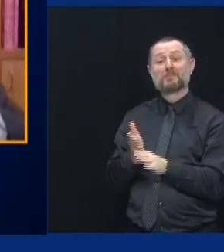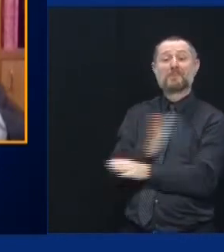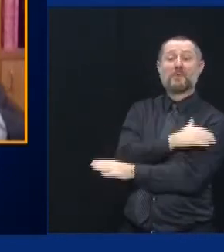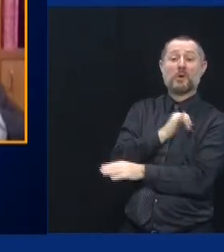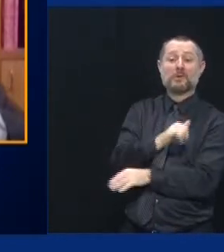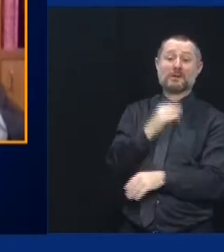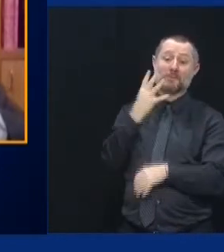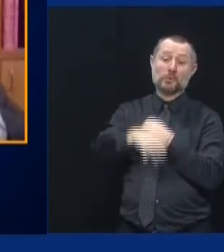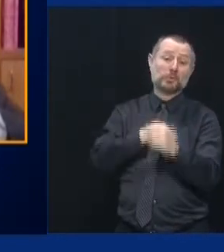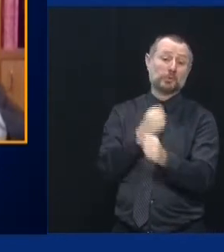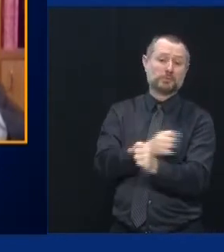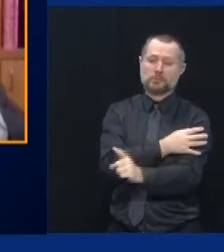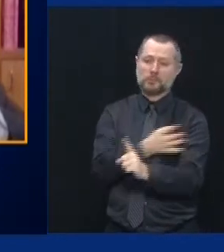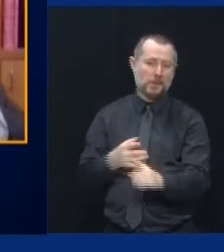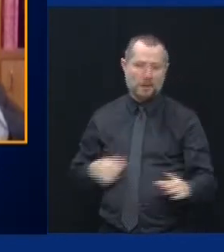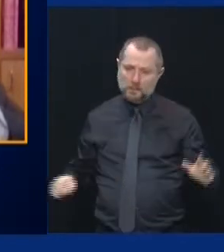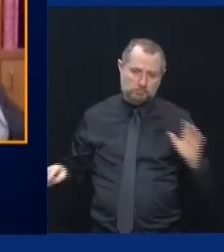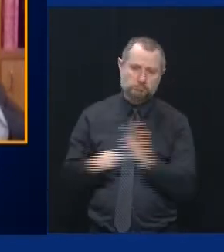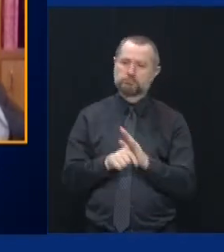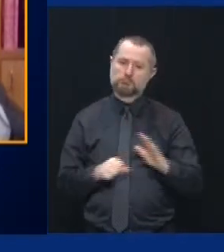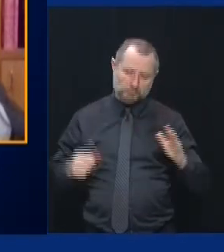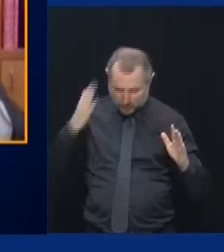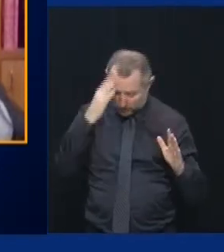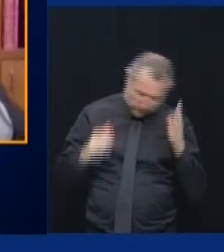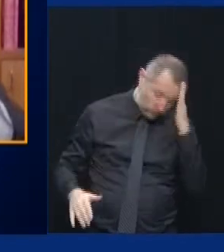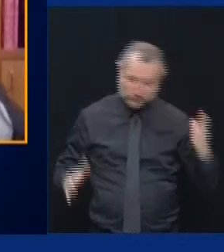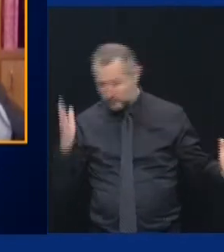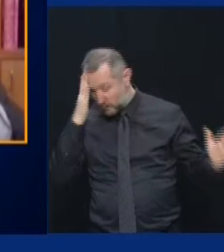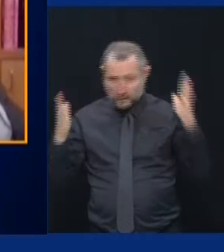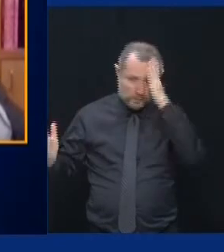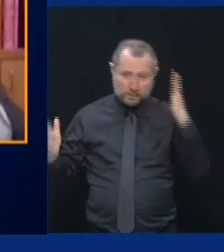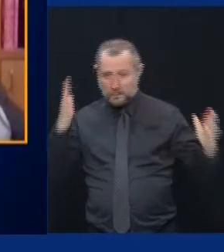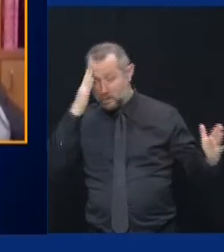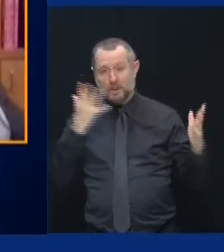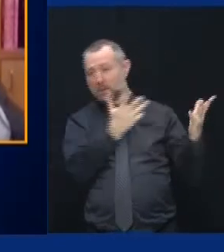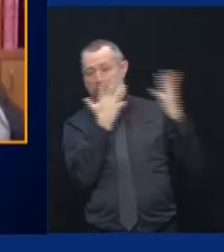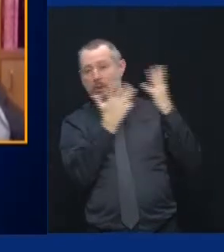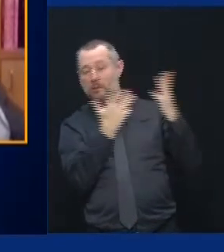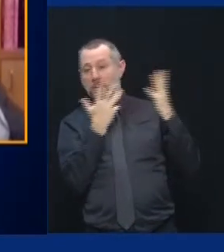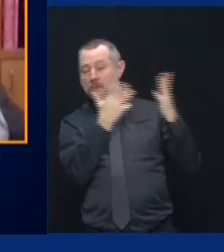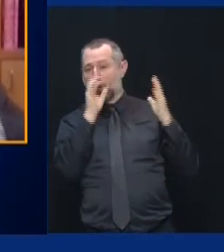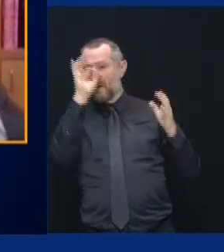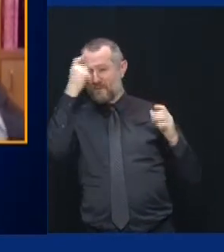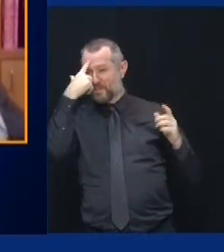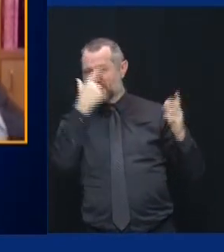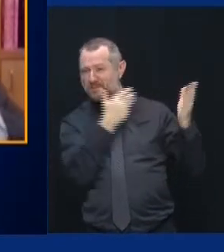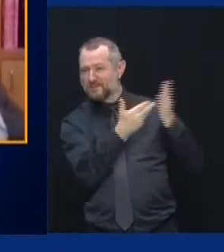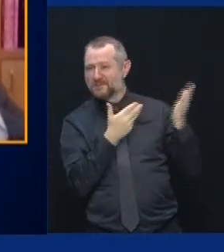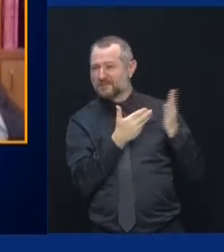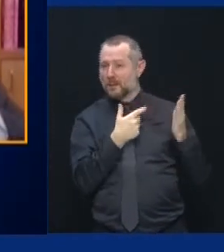AND LET'S TELL IT THE WAY IT IS. AND YOU'RE RIGHT ABOUT THE PRESIDENT BIDEN ADMINISTRATION.